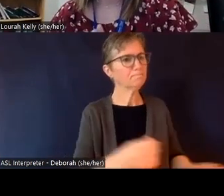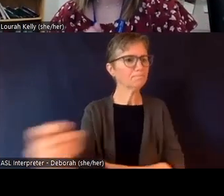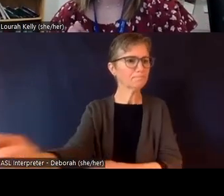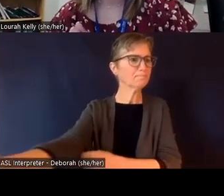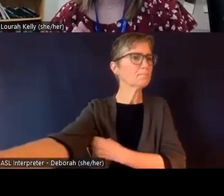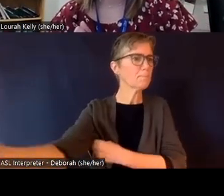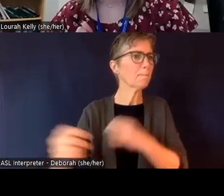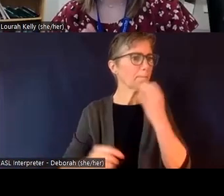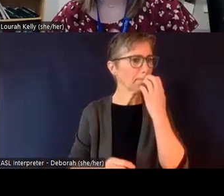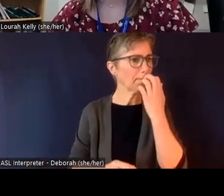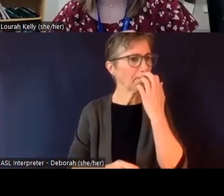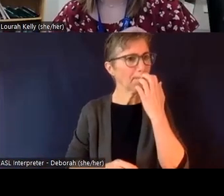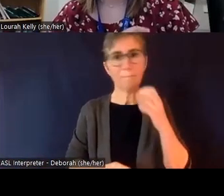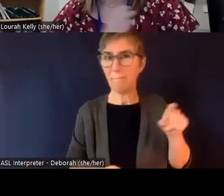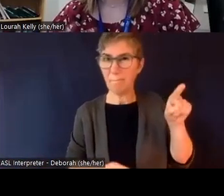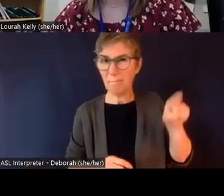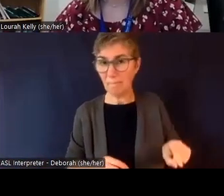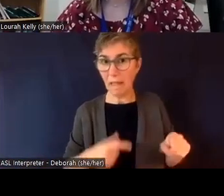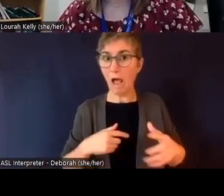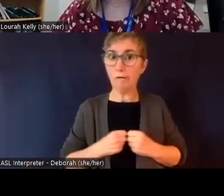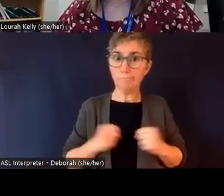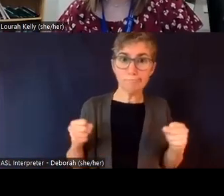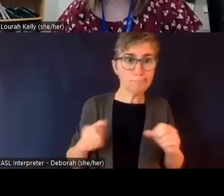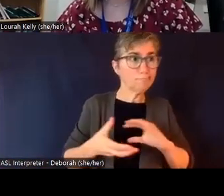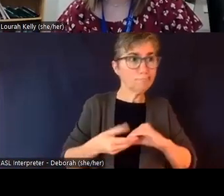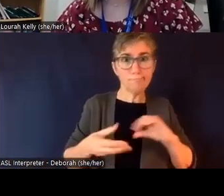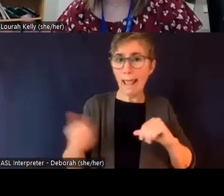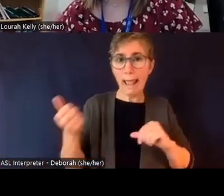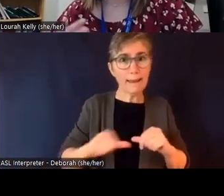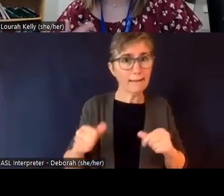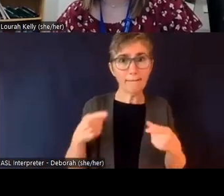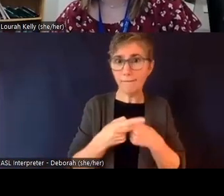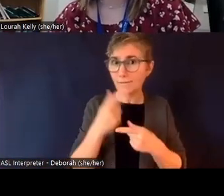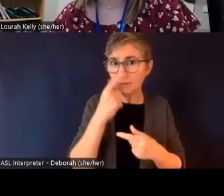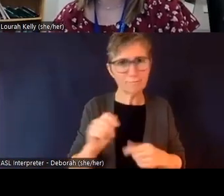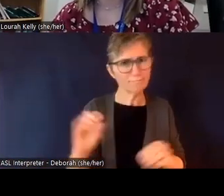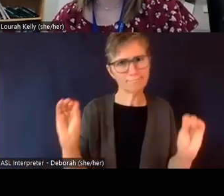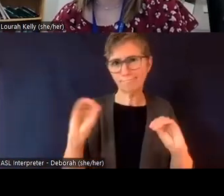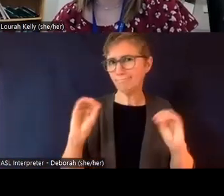I don't have any conflicts of interest to note. My opinions don't represent those